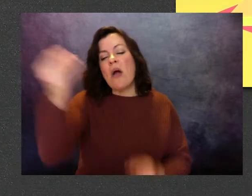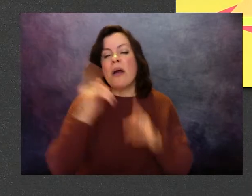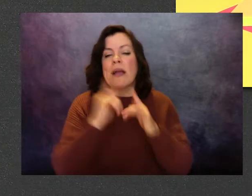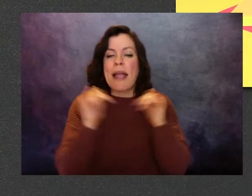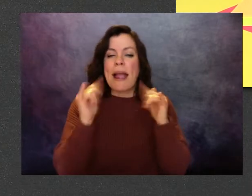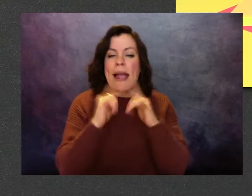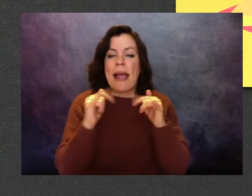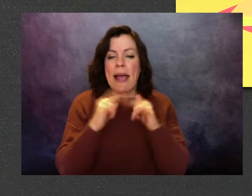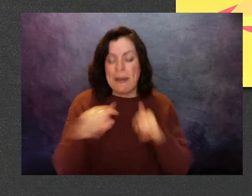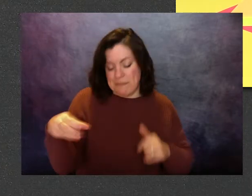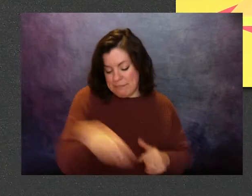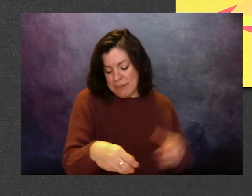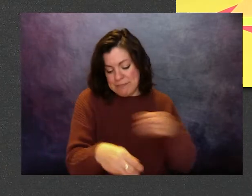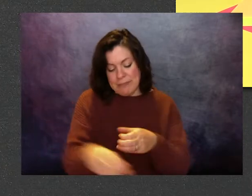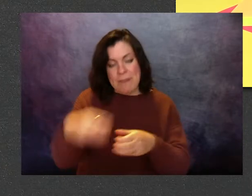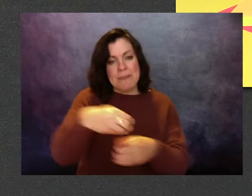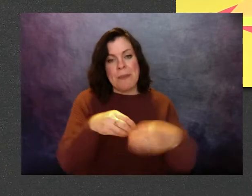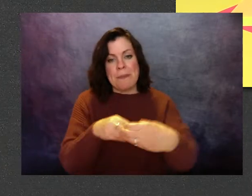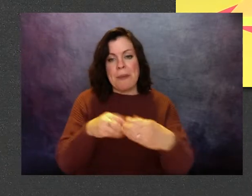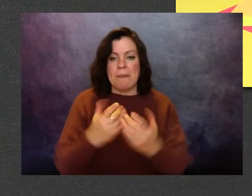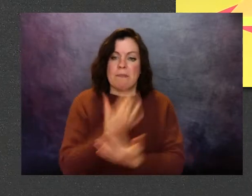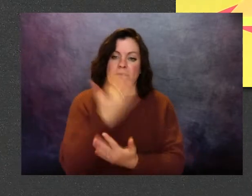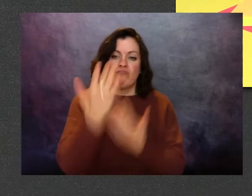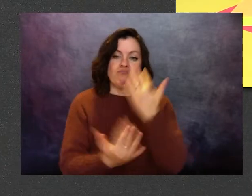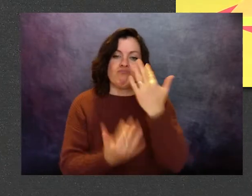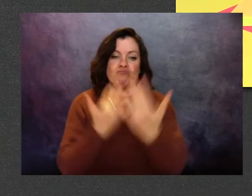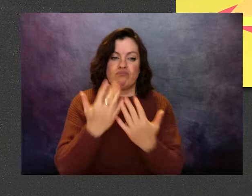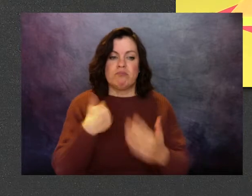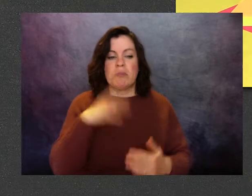So I'm going to draw some X's